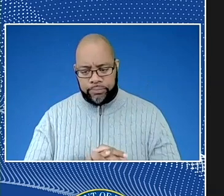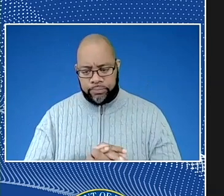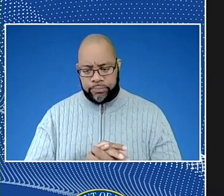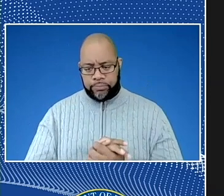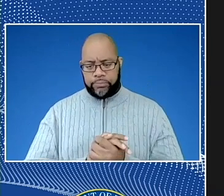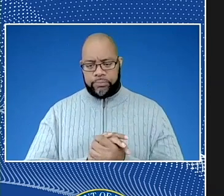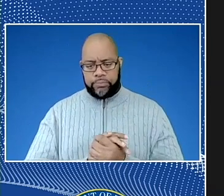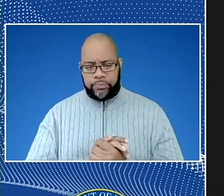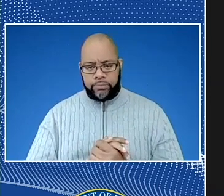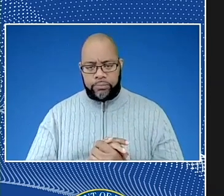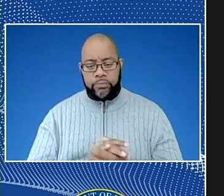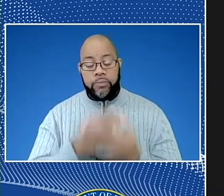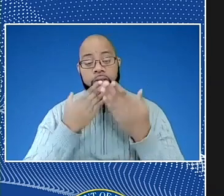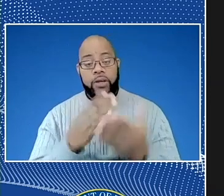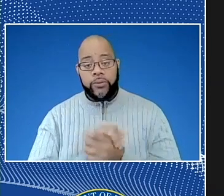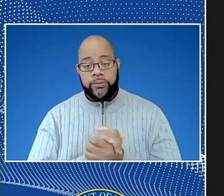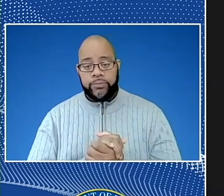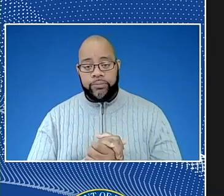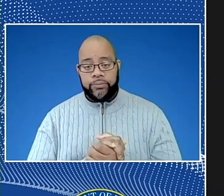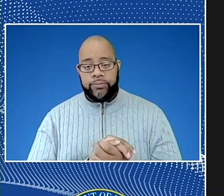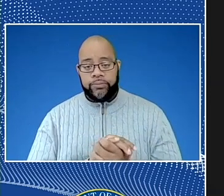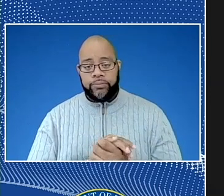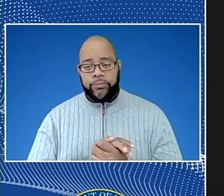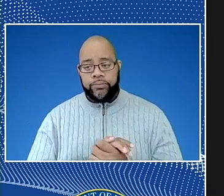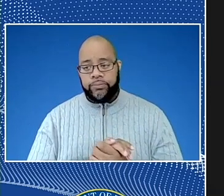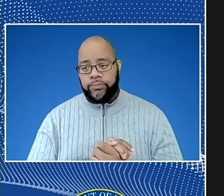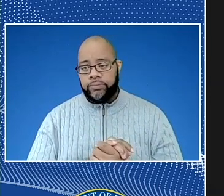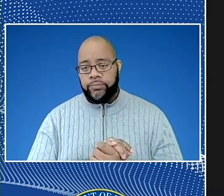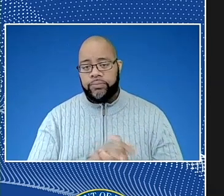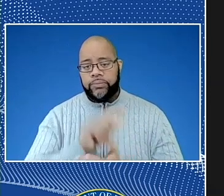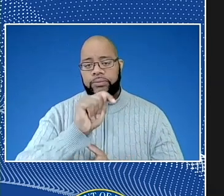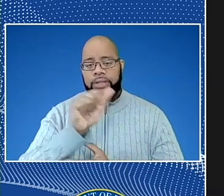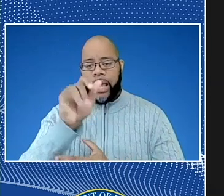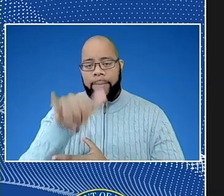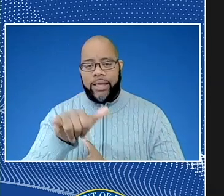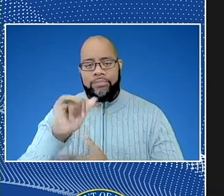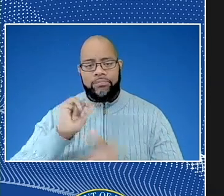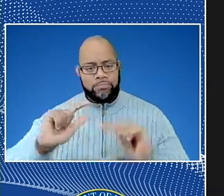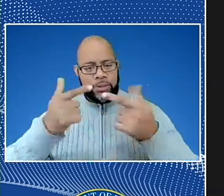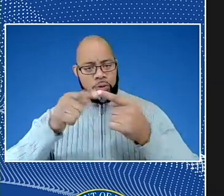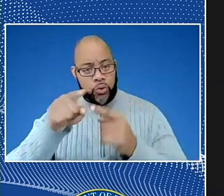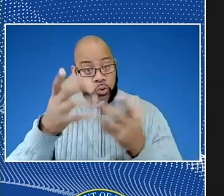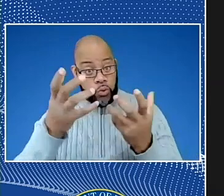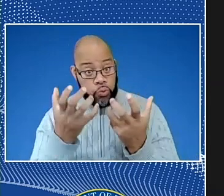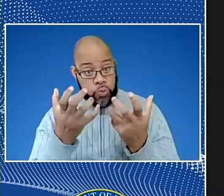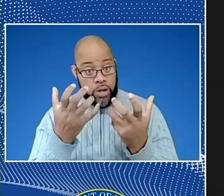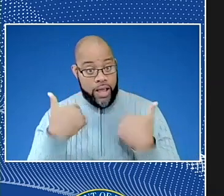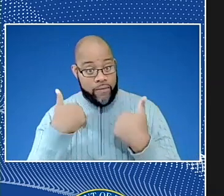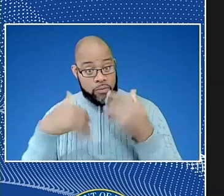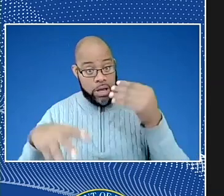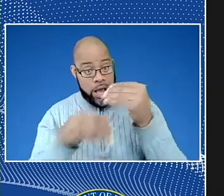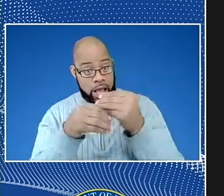Thank you, all. Tamy, I think I'll turn it back over to you. Did you want to- did you have anything else for the committee?